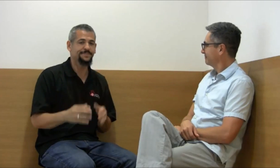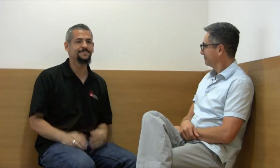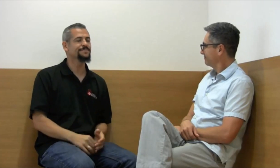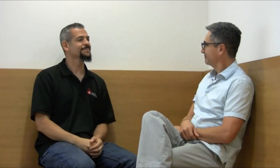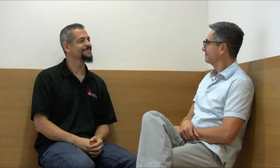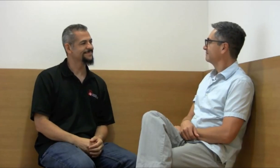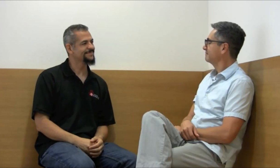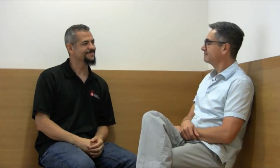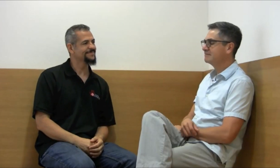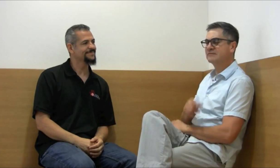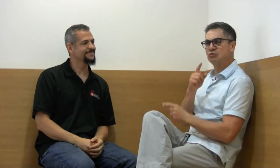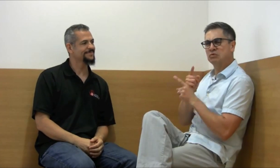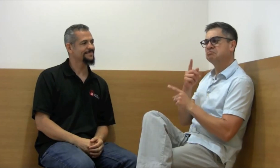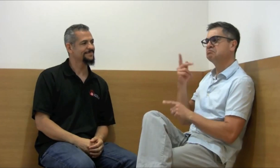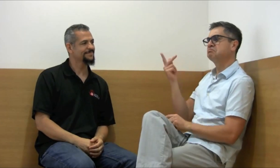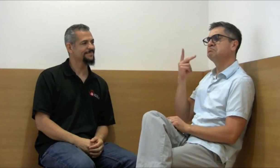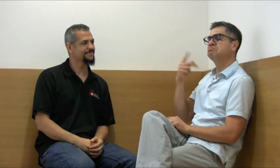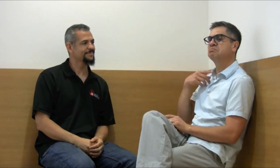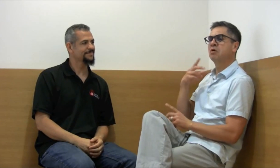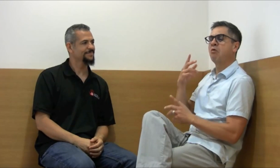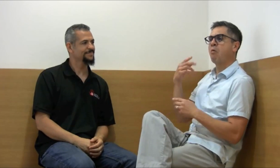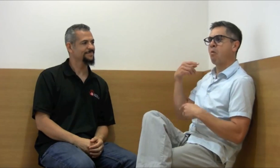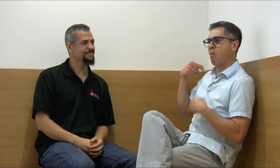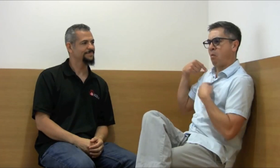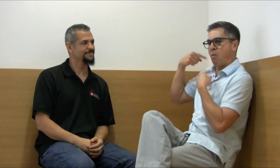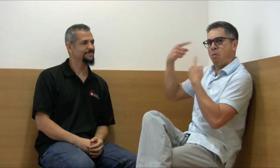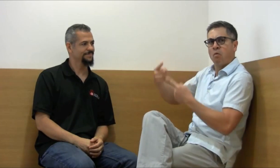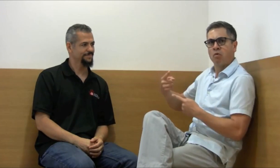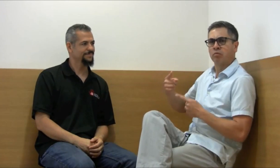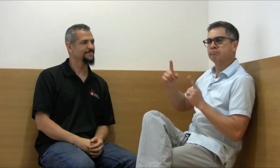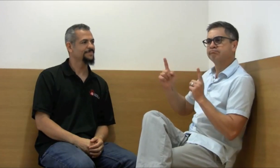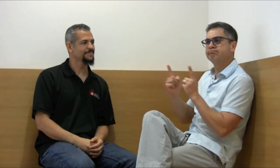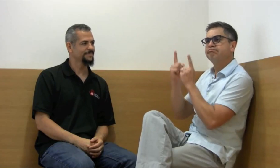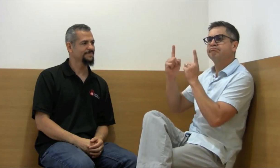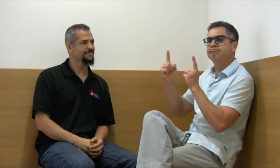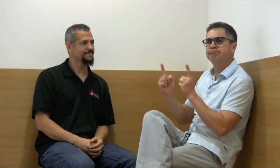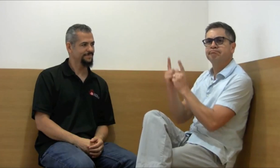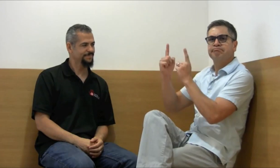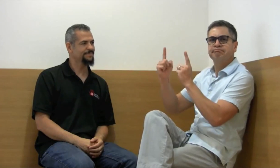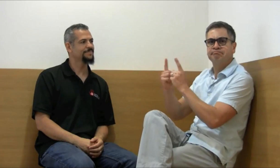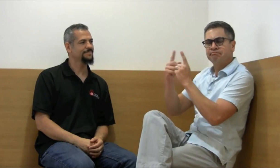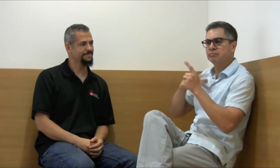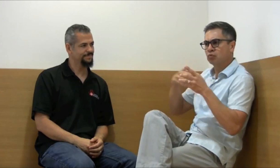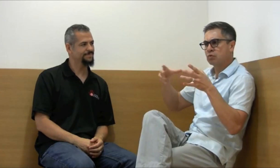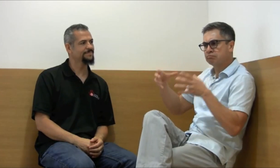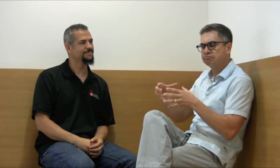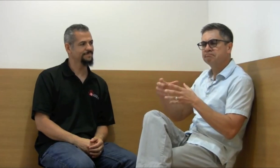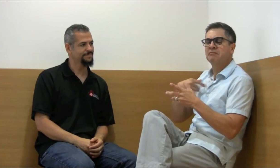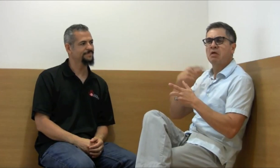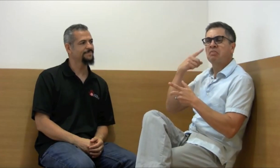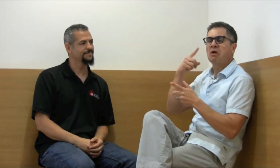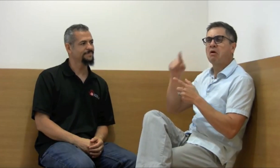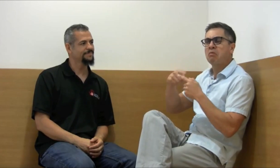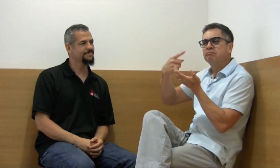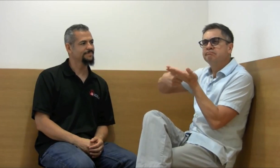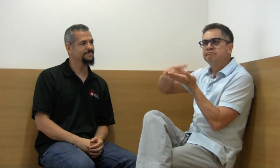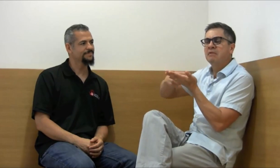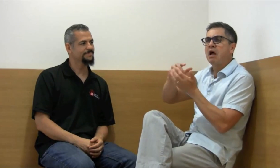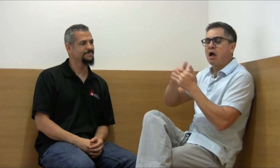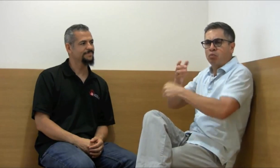We’re here to discuss trilingual interpreting. That’s right. Rogelio and I have been meeting for some time to discuss trilingual interpreting and how we can improve trilingual interpreting into the future.